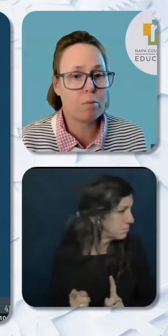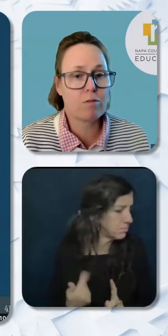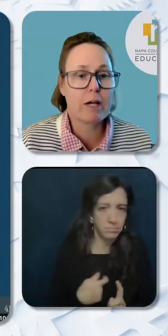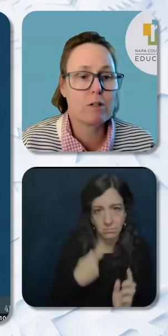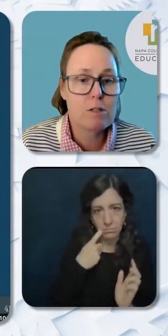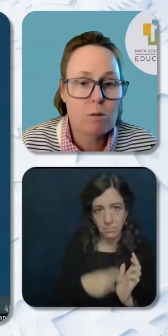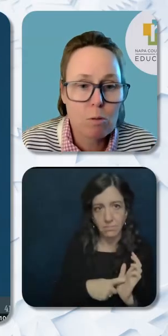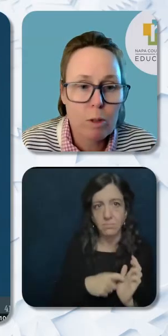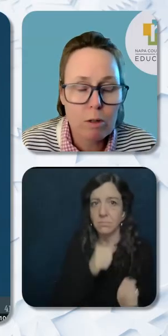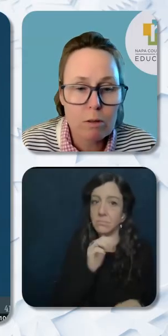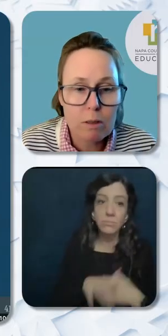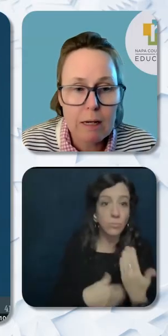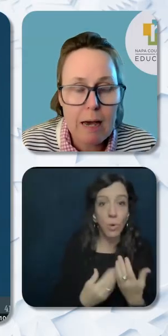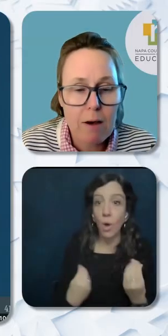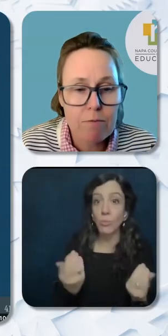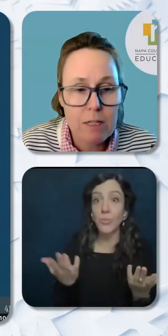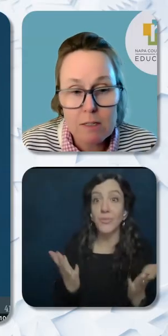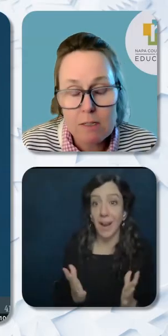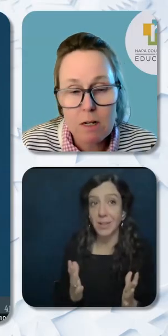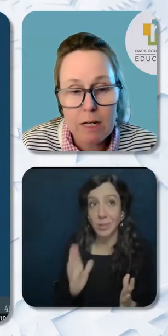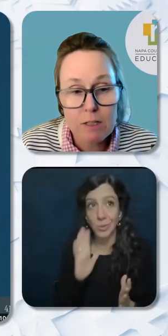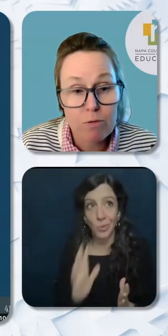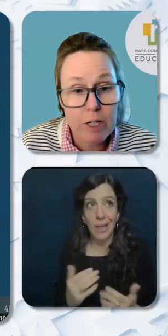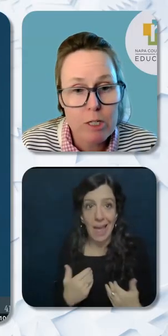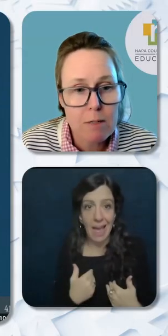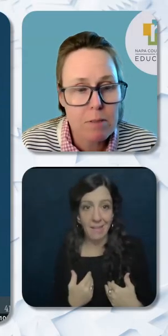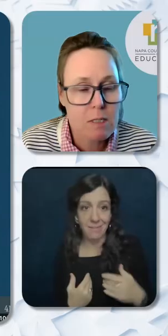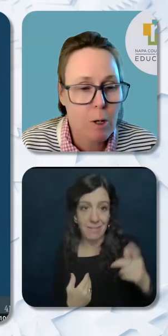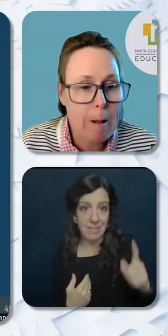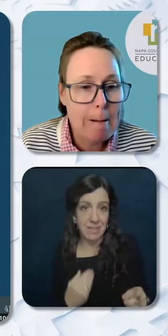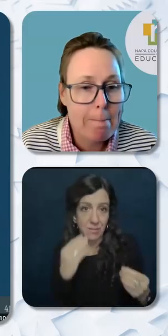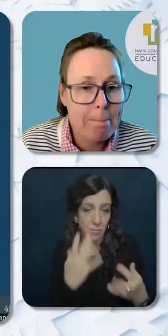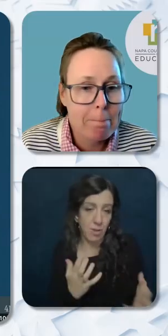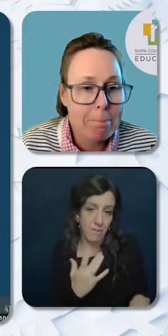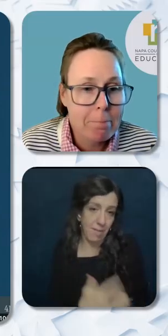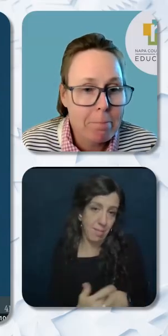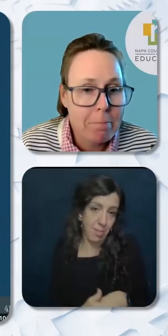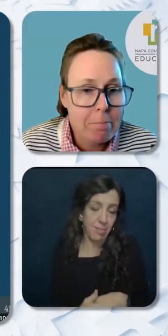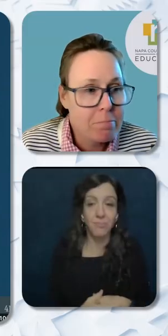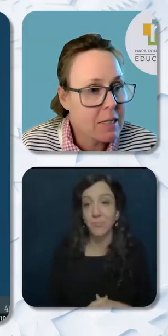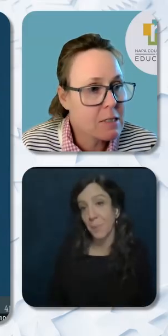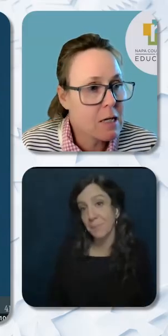not all providers will have these at their fingertips, so